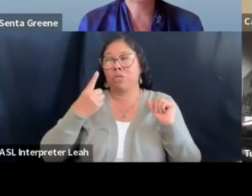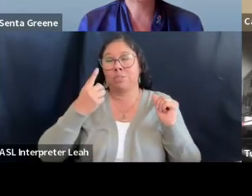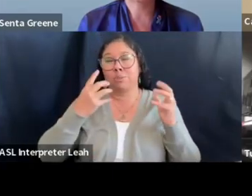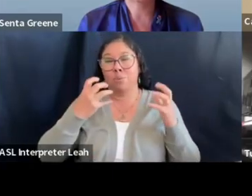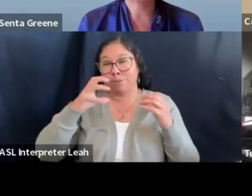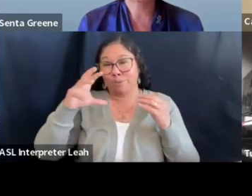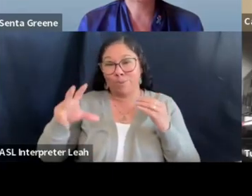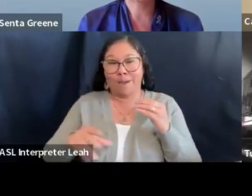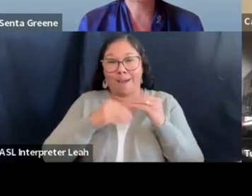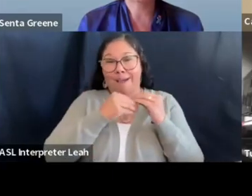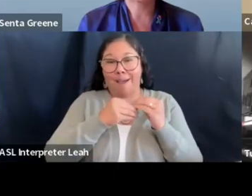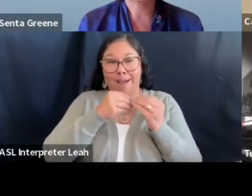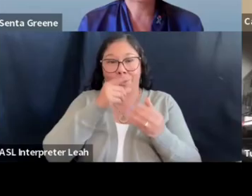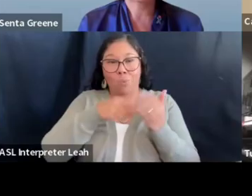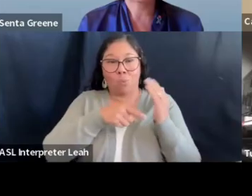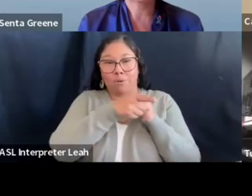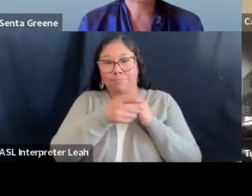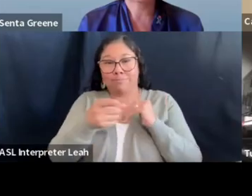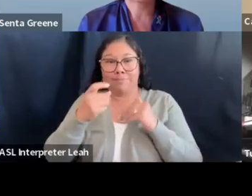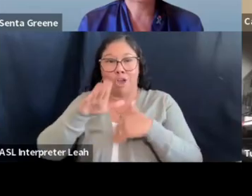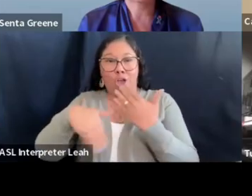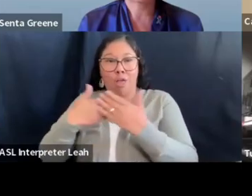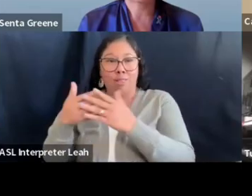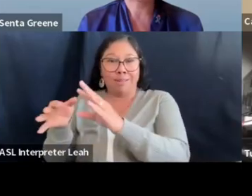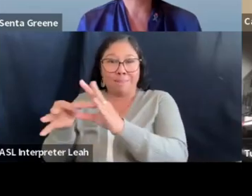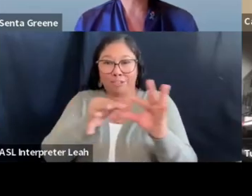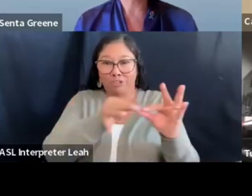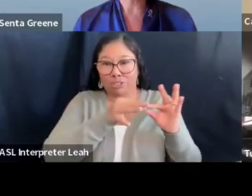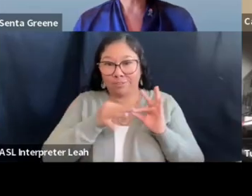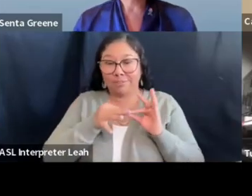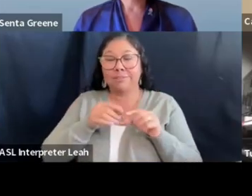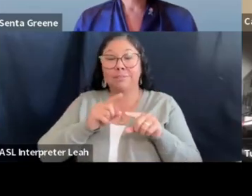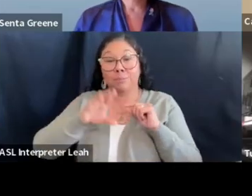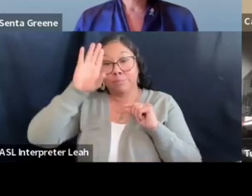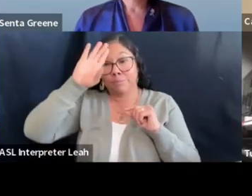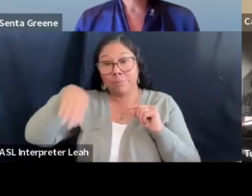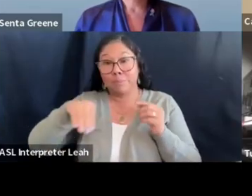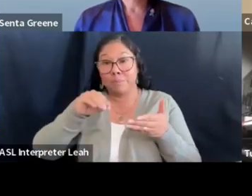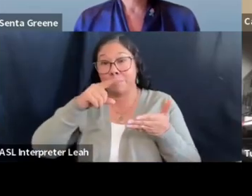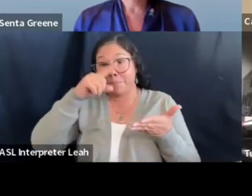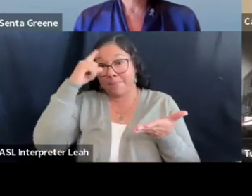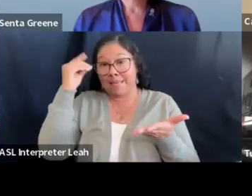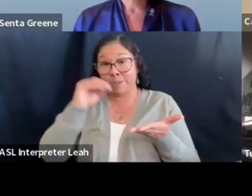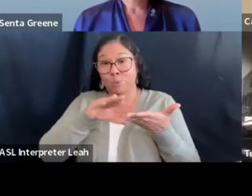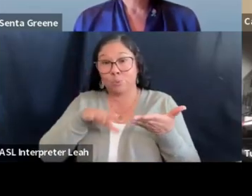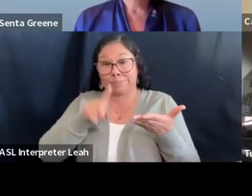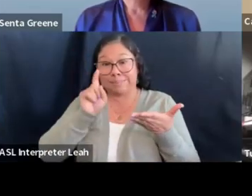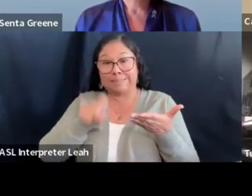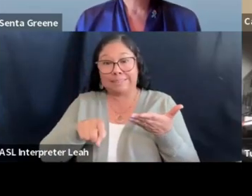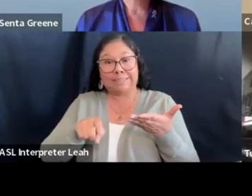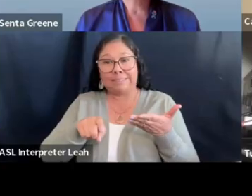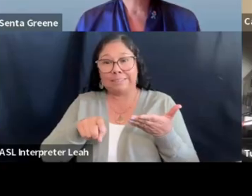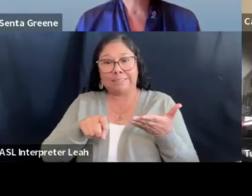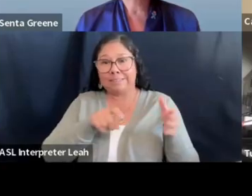what's been said is um you know uh black students students need the same things that all students